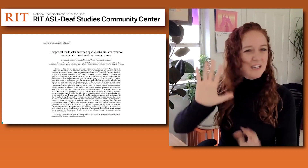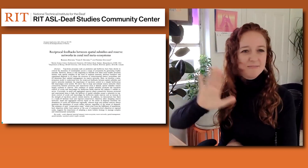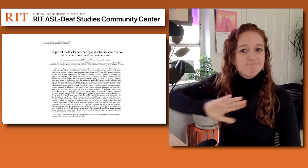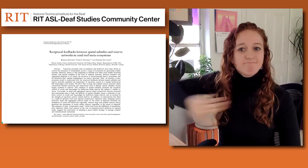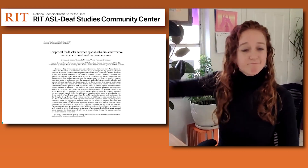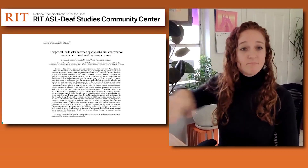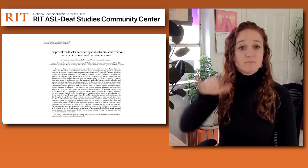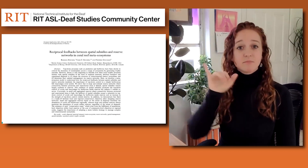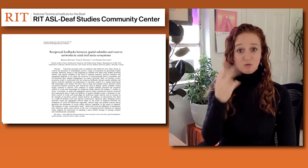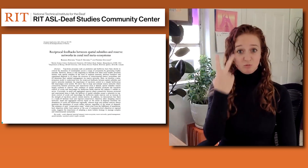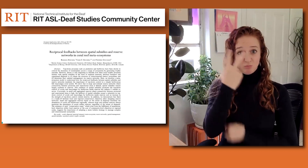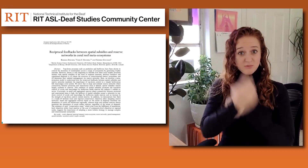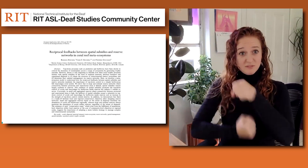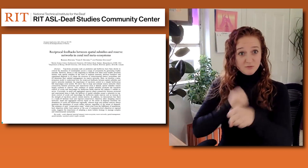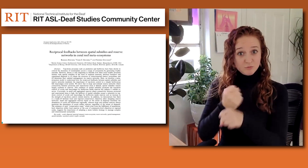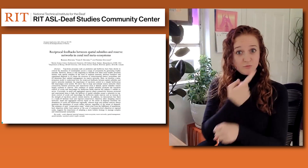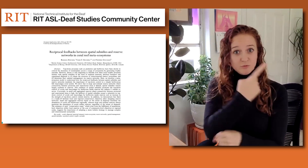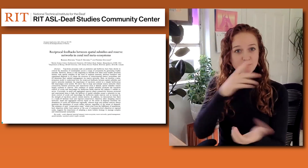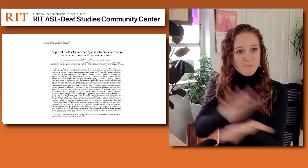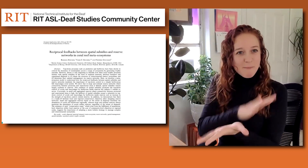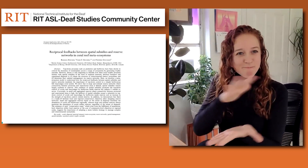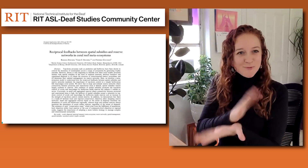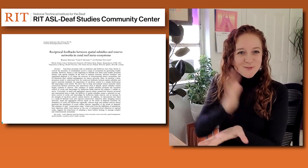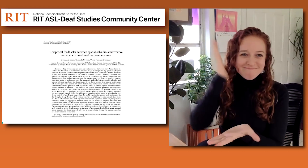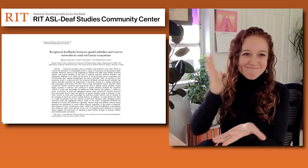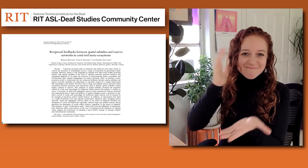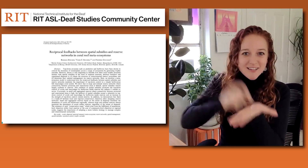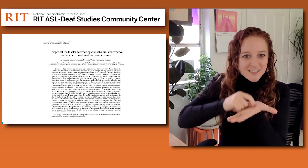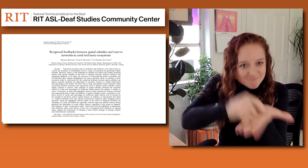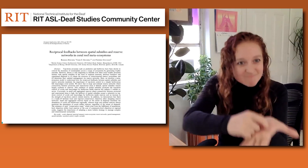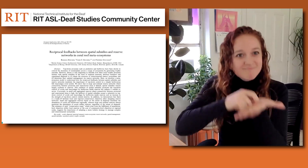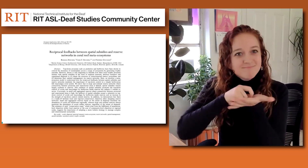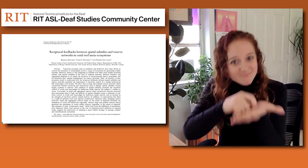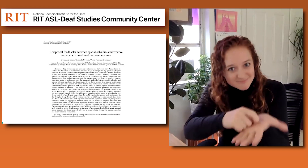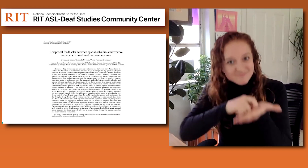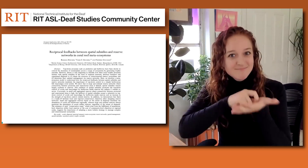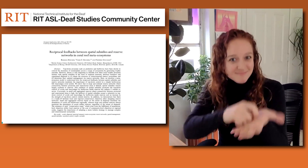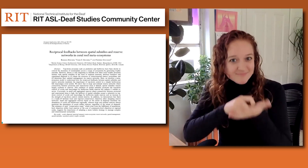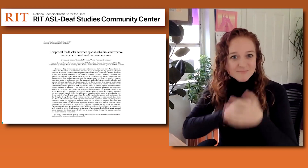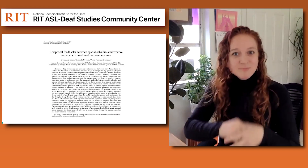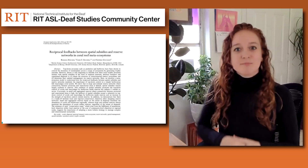but the interpreter wasn't a subject-matter expert, so I still had these papers from long ago,